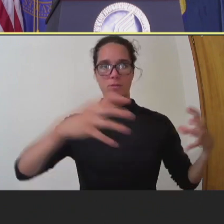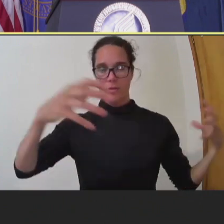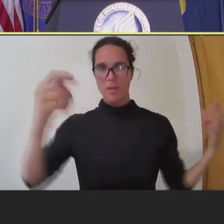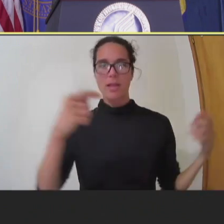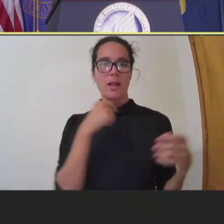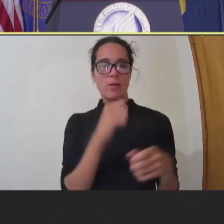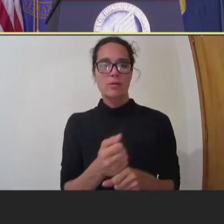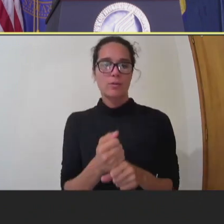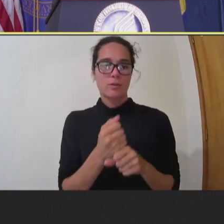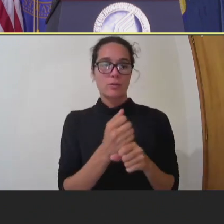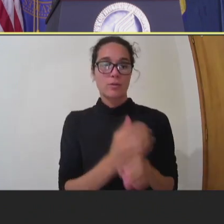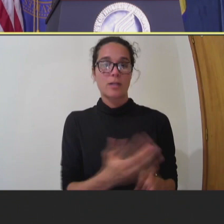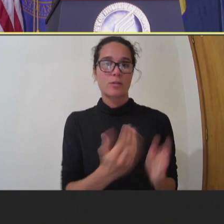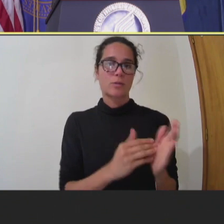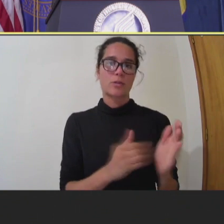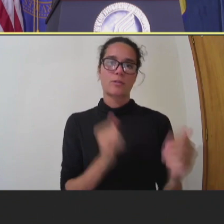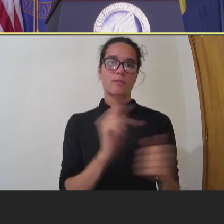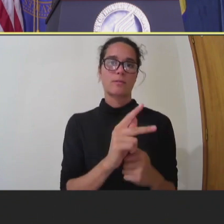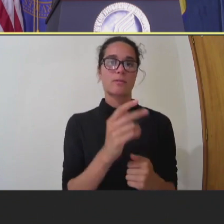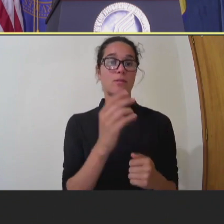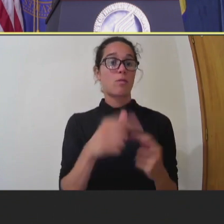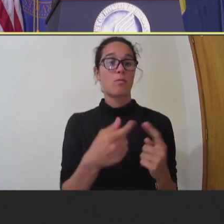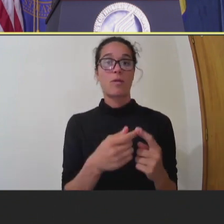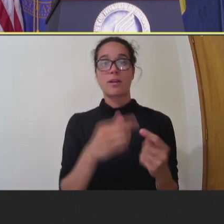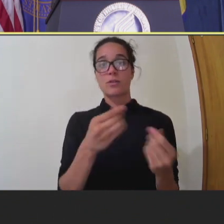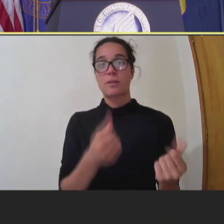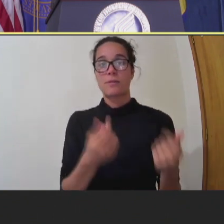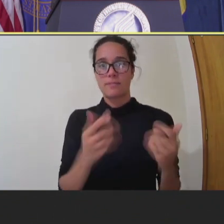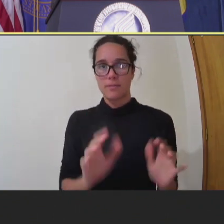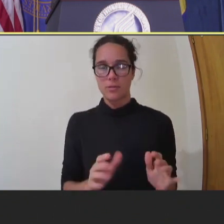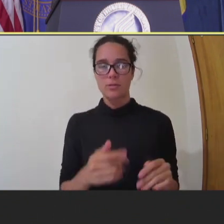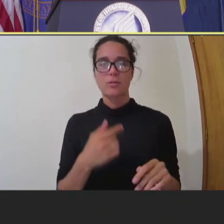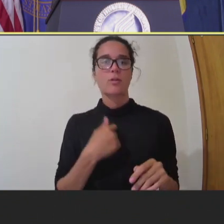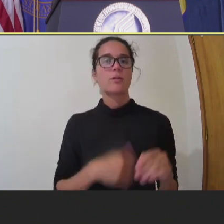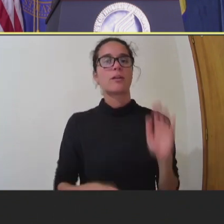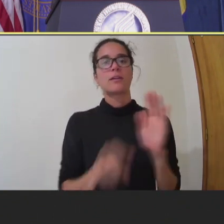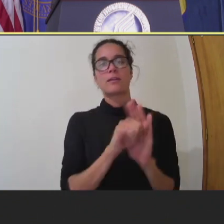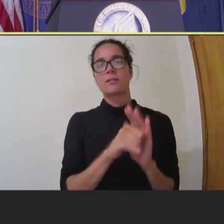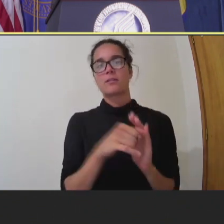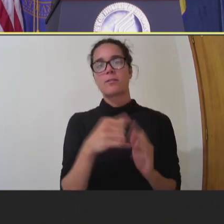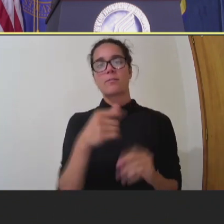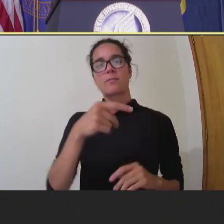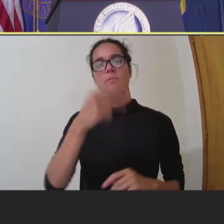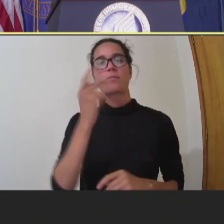So, we identified five proteins that are expressed at high levels in cancers and are found to be